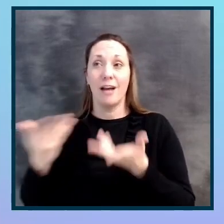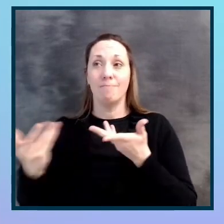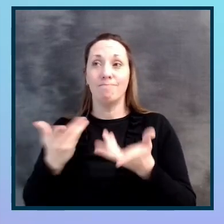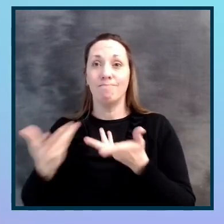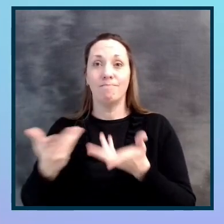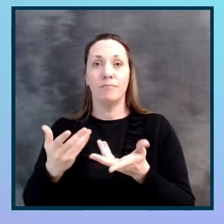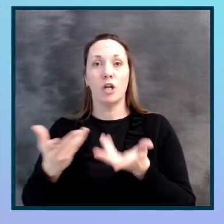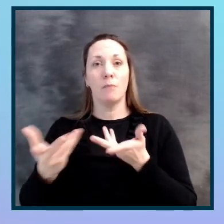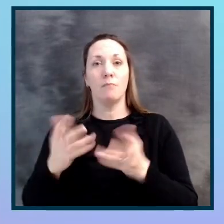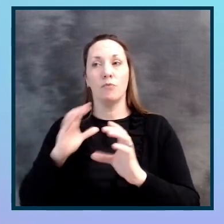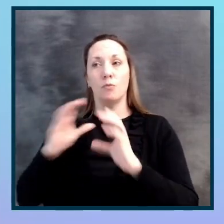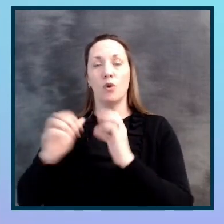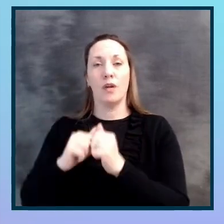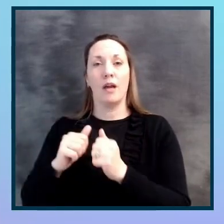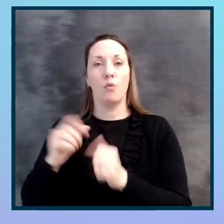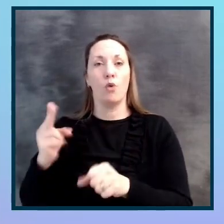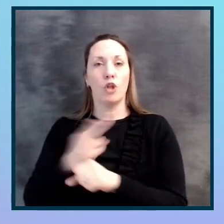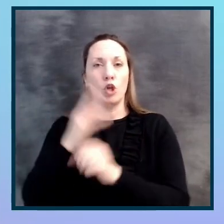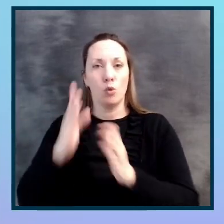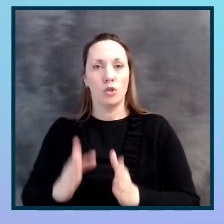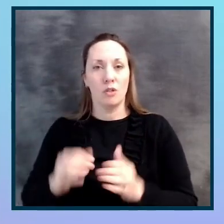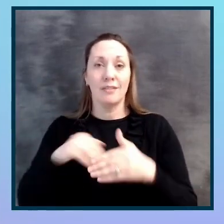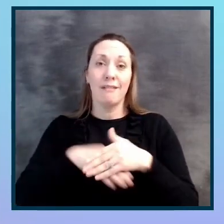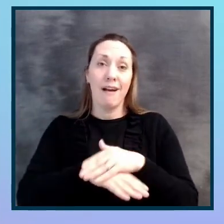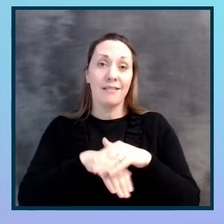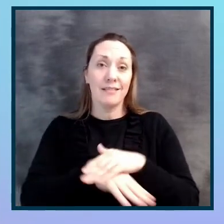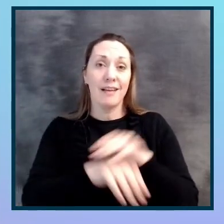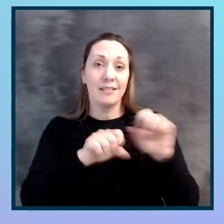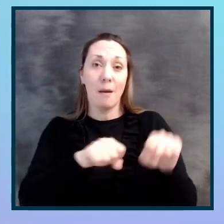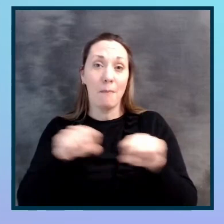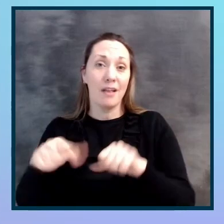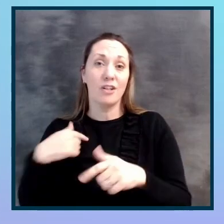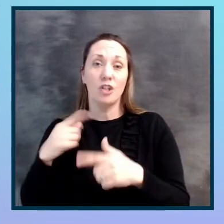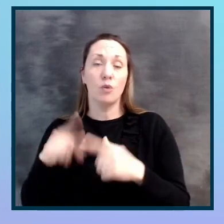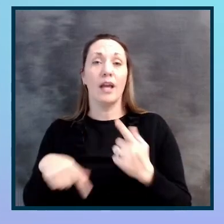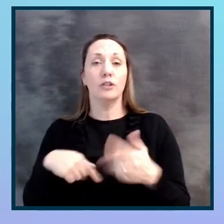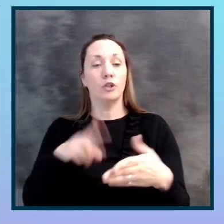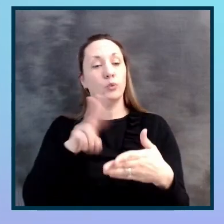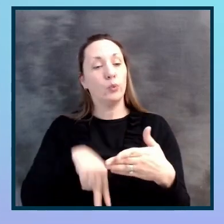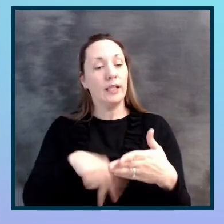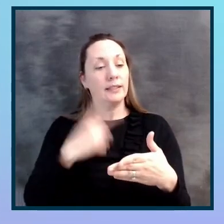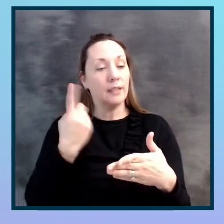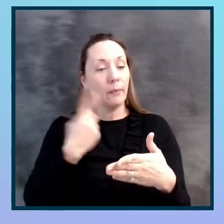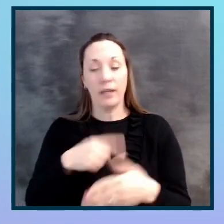Accessibility isn't something that you can like read a paper or look at some data and think that you know.